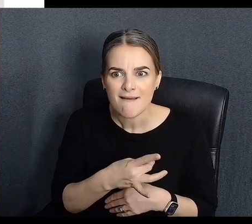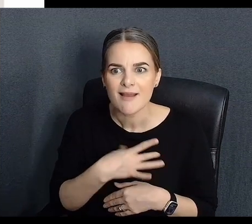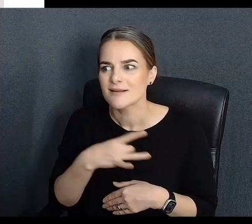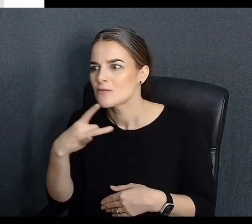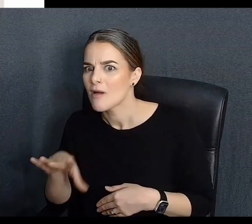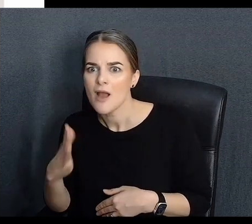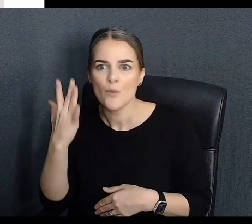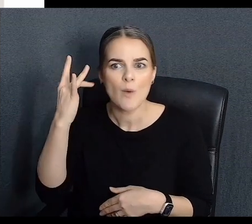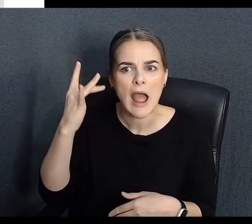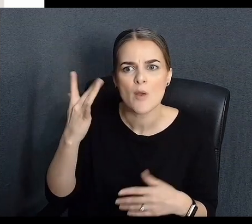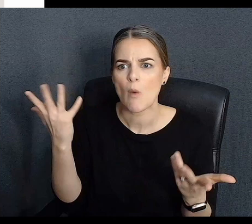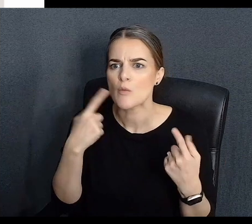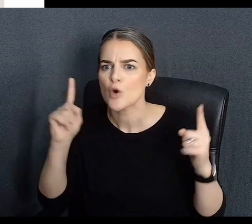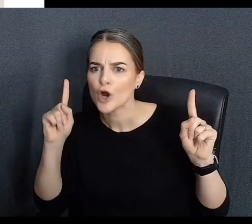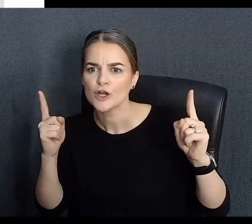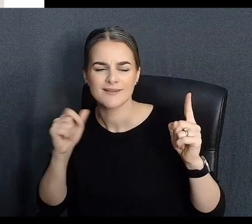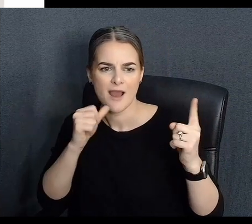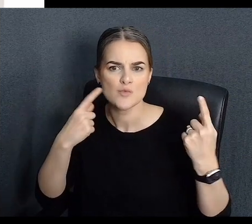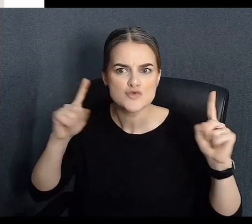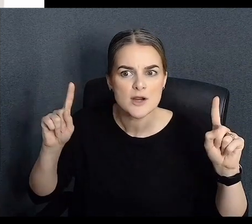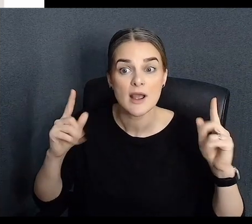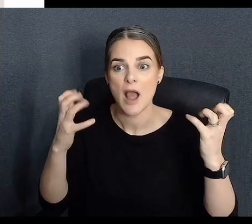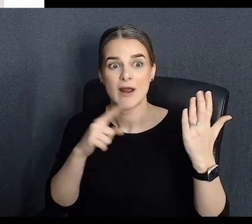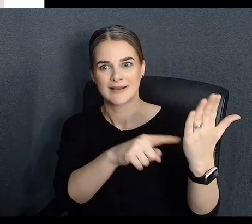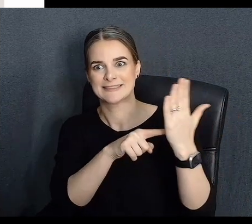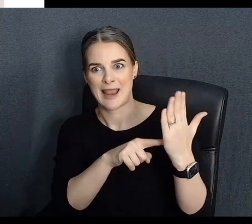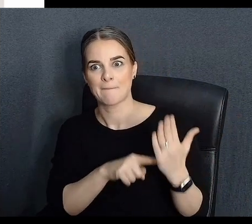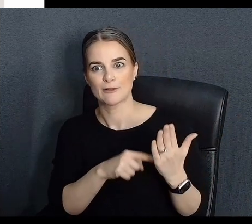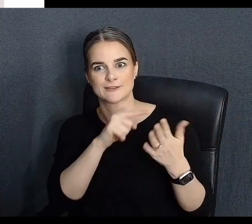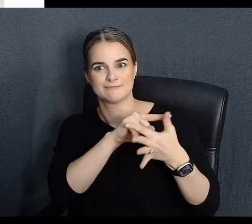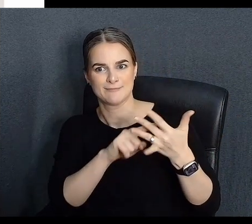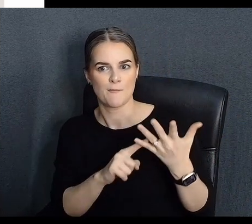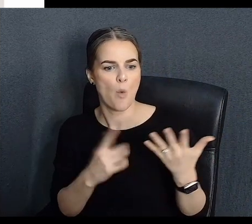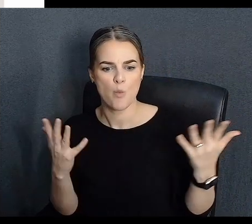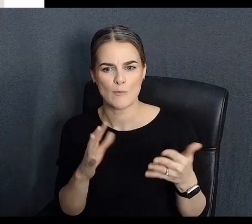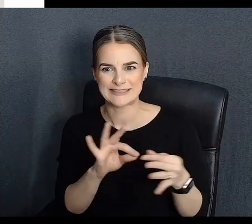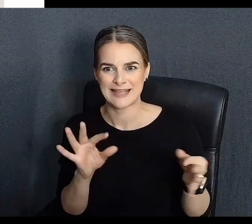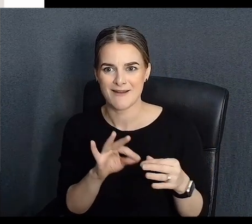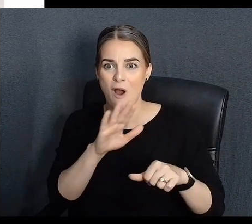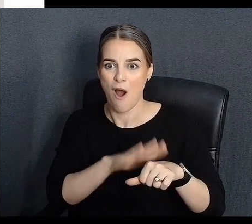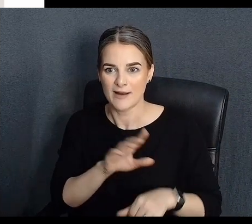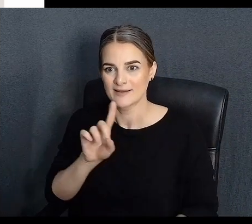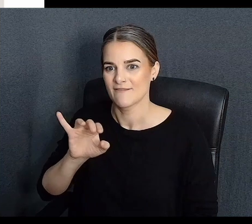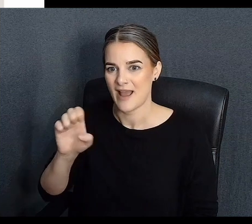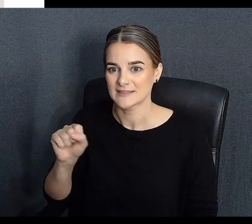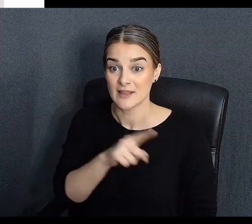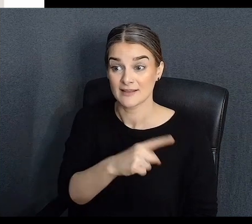And I want to hear examples of what was said on the device. If you can tell me that we used it to order at a restaurant,